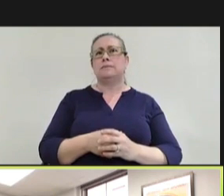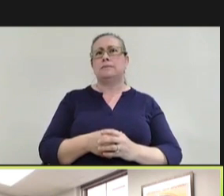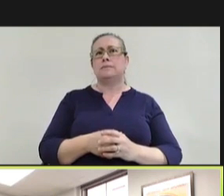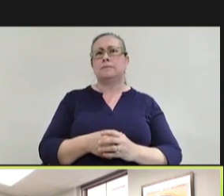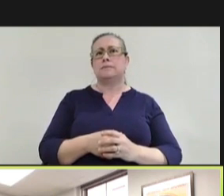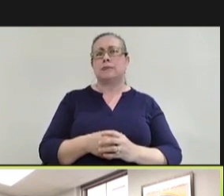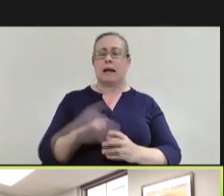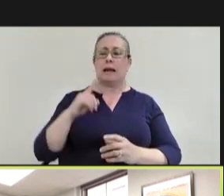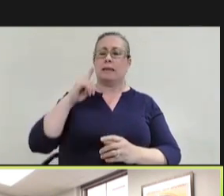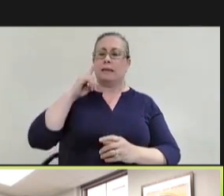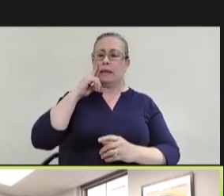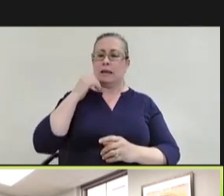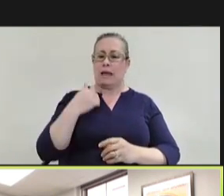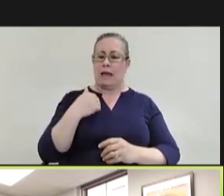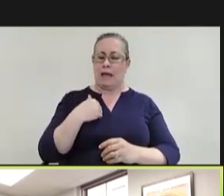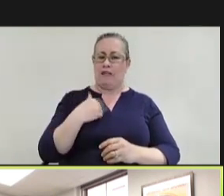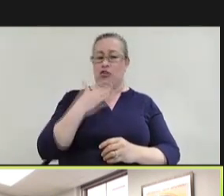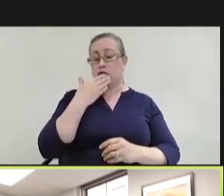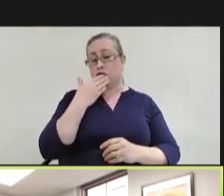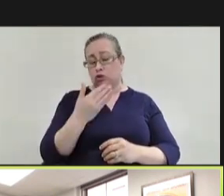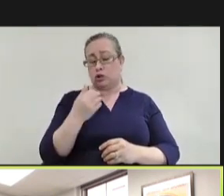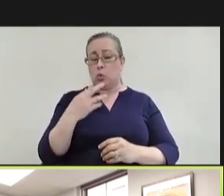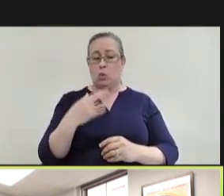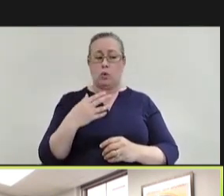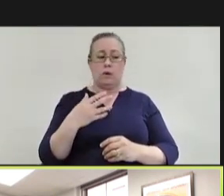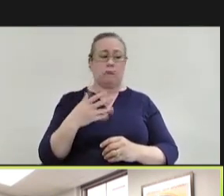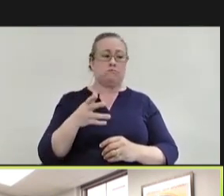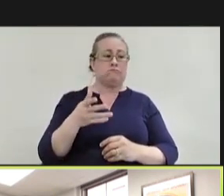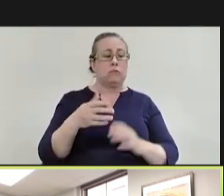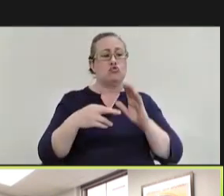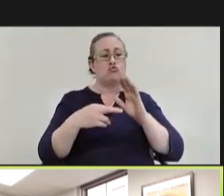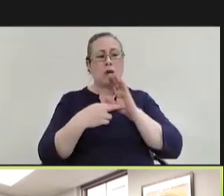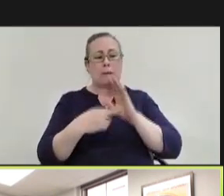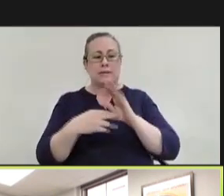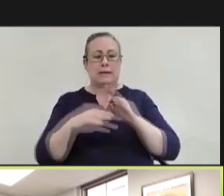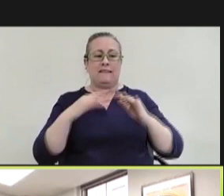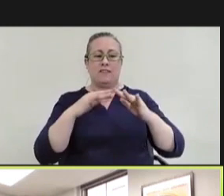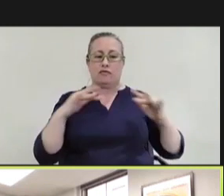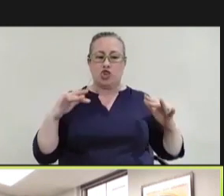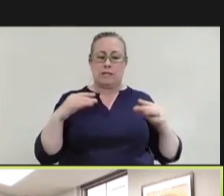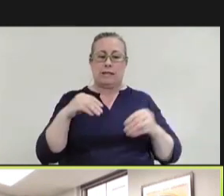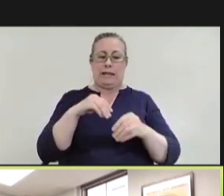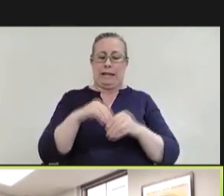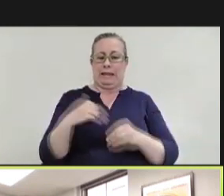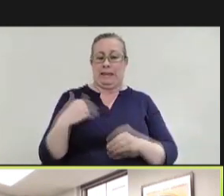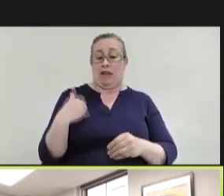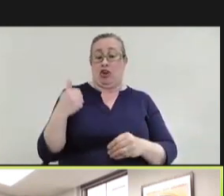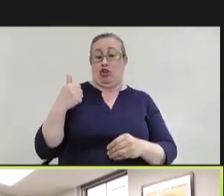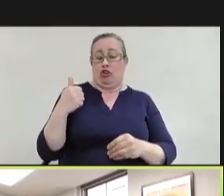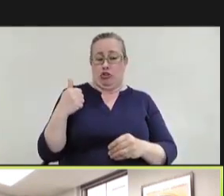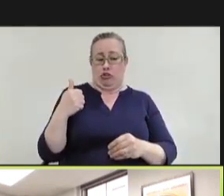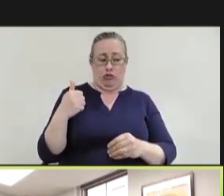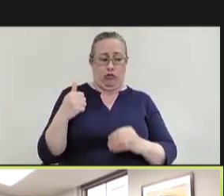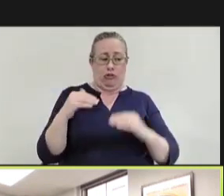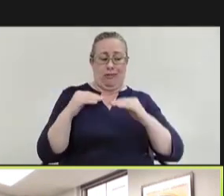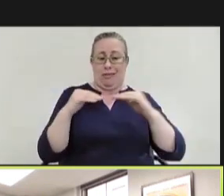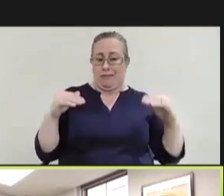good or at least representative diversity in the younger levels of our trainees, it's just to kind